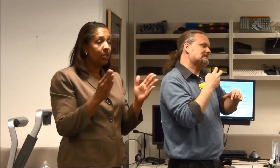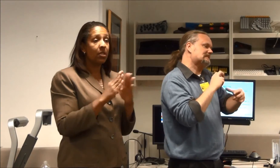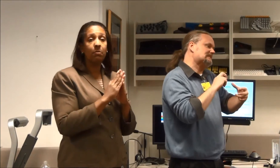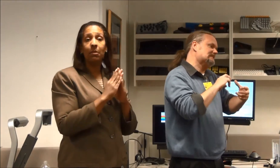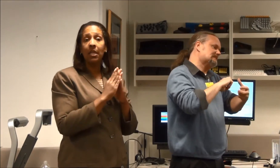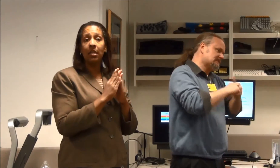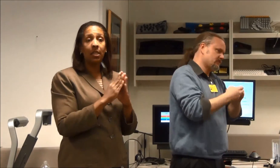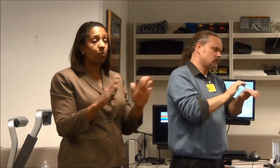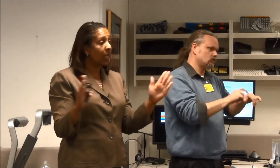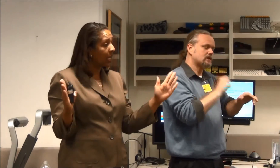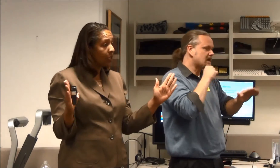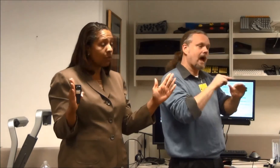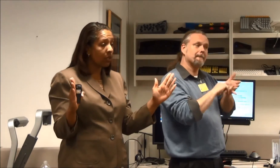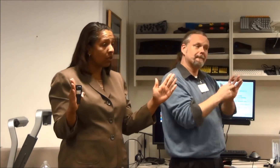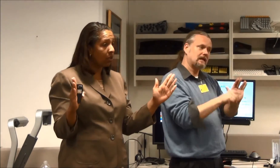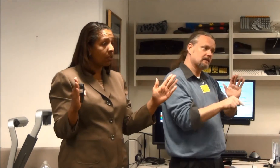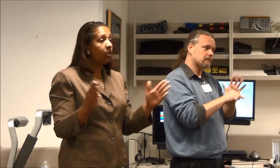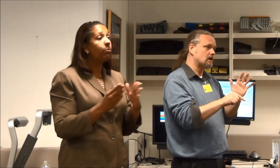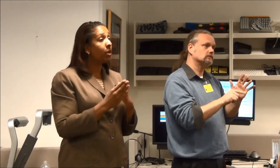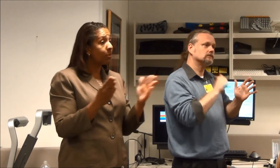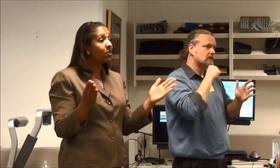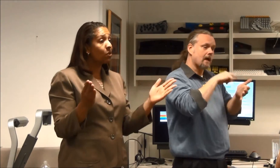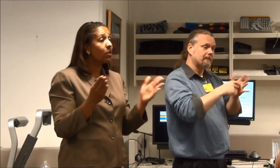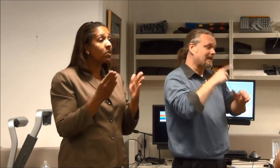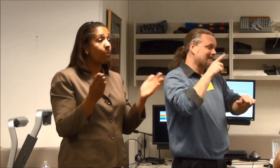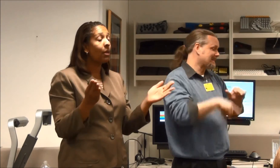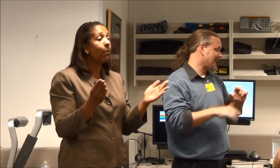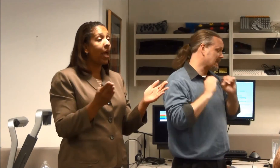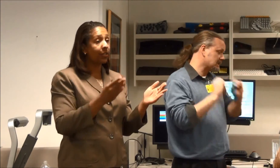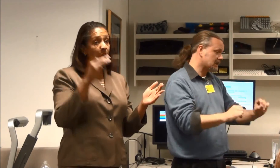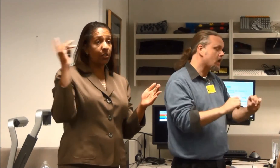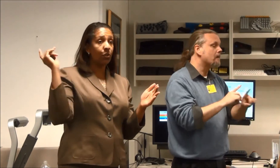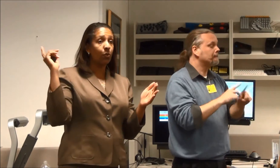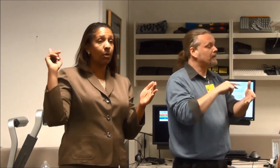It doesn't mean that you can't do it at all, but it means there is some impact on your